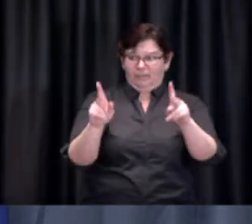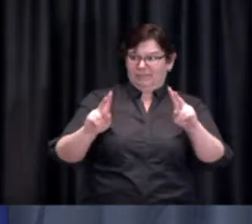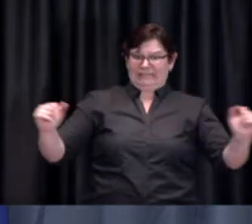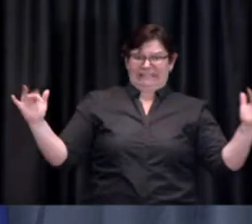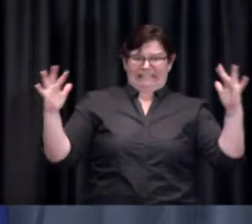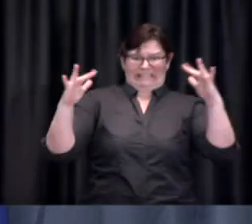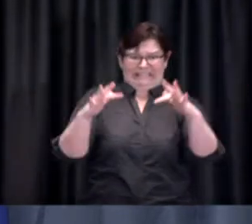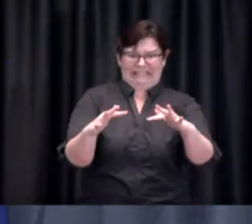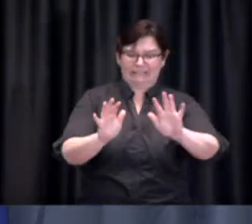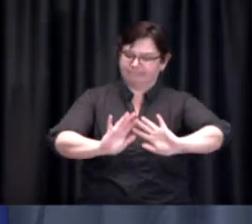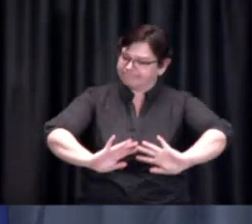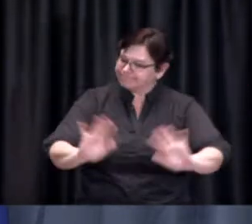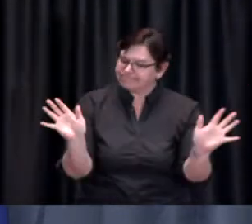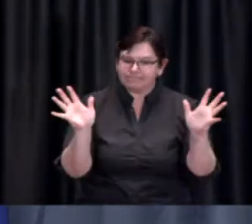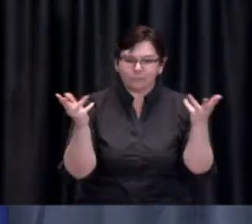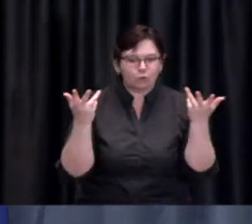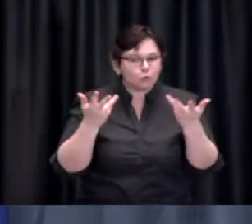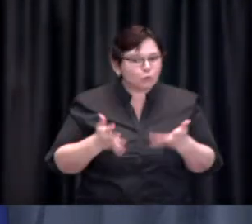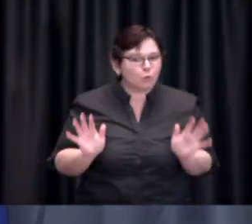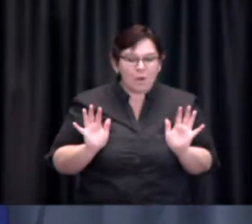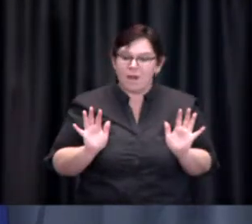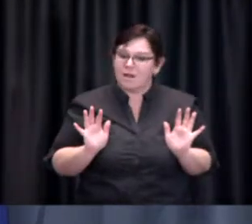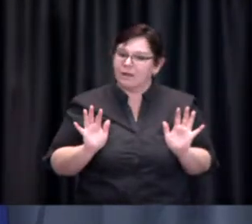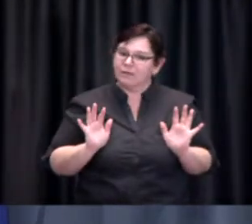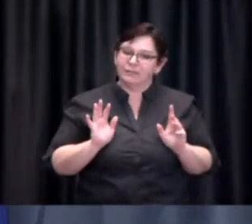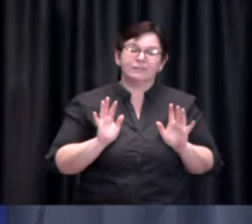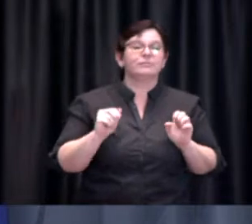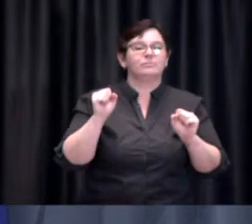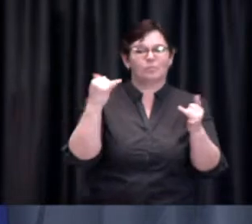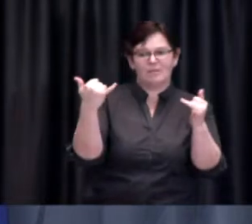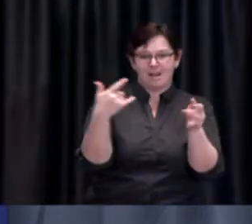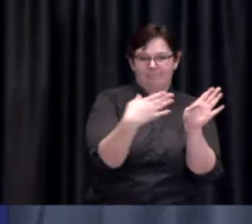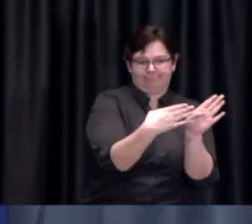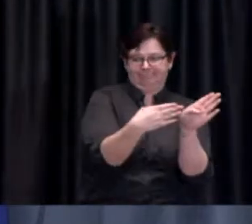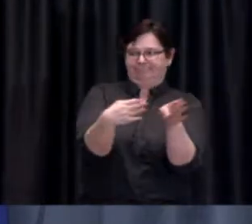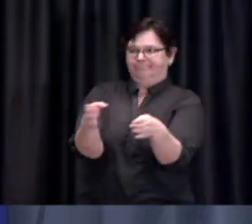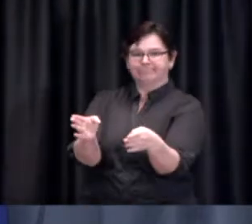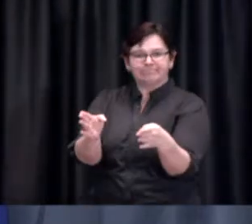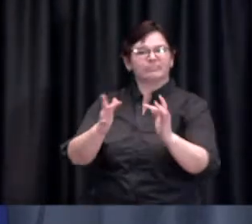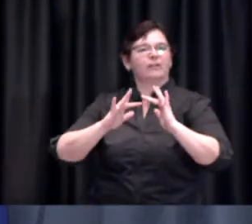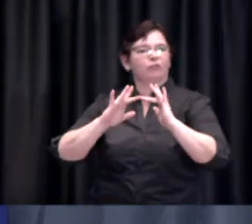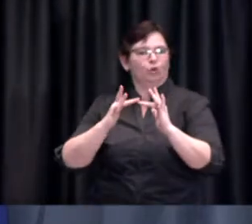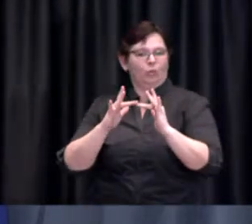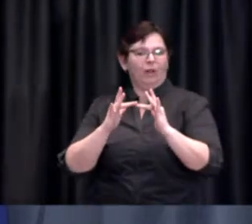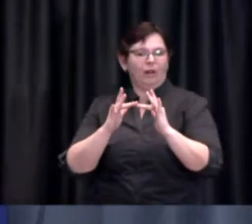and I want to thank as well those who have worked to offer virtual events to keep the spirit of these celebrations